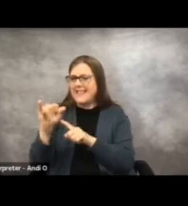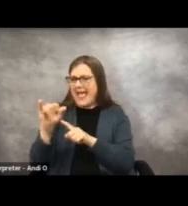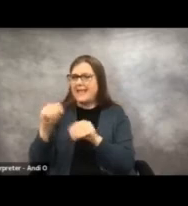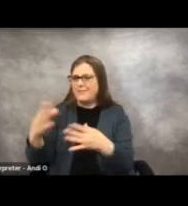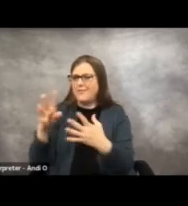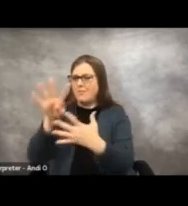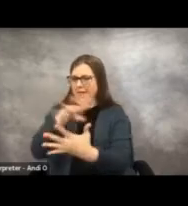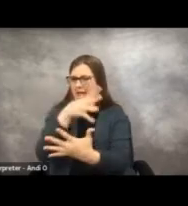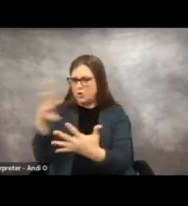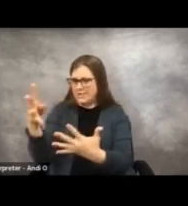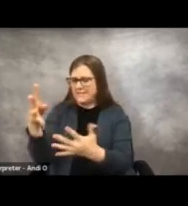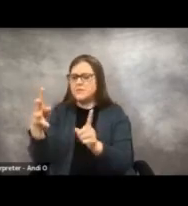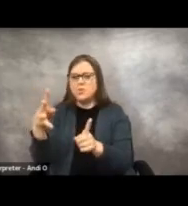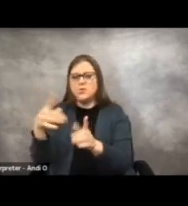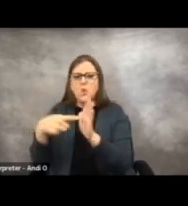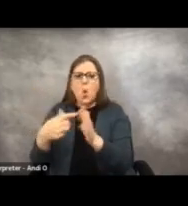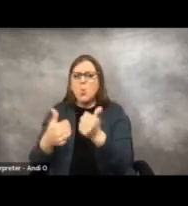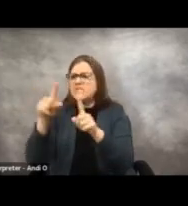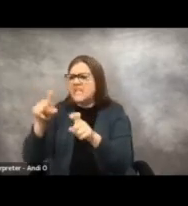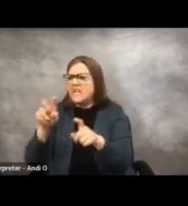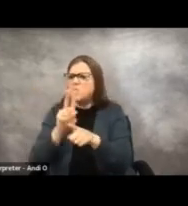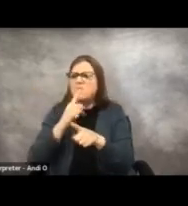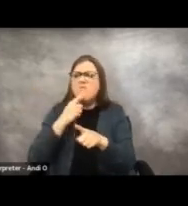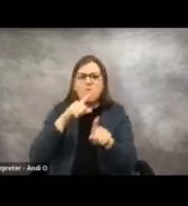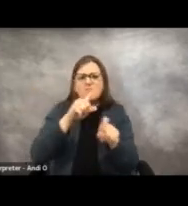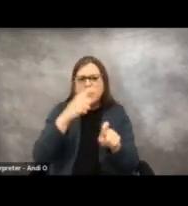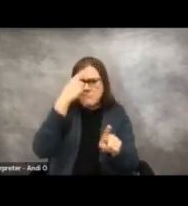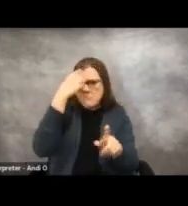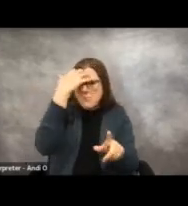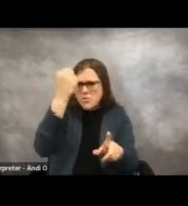to use for memory, which testes for executive functioning, and